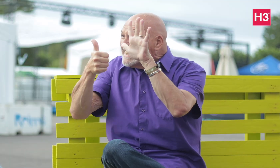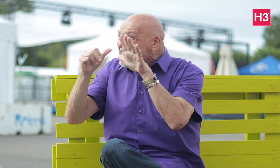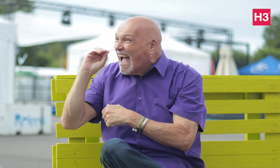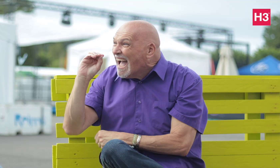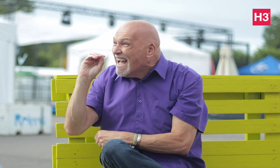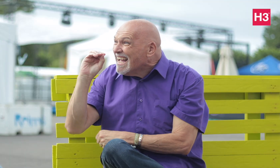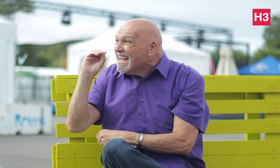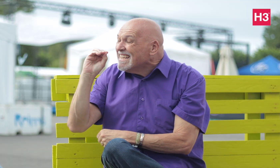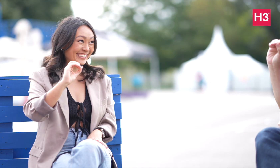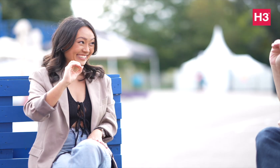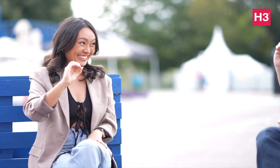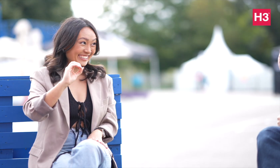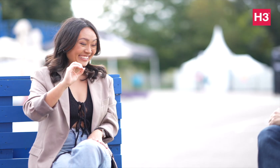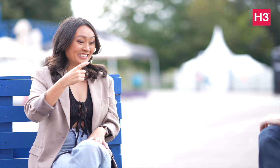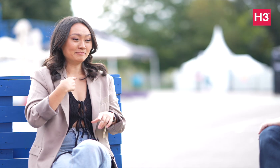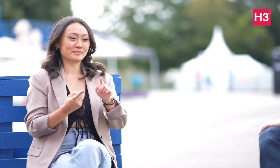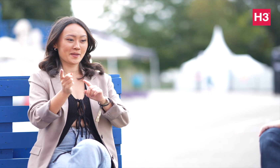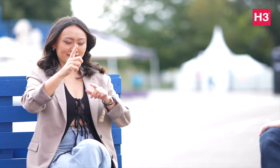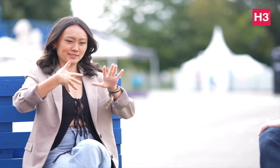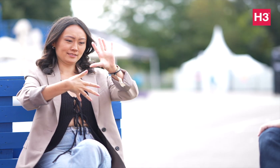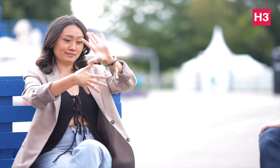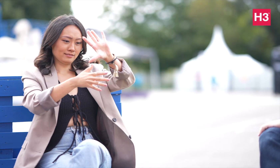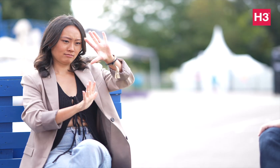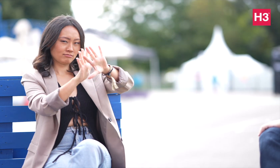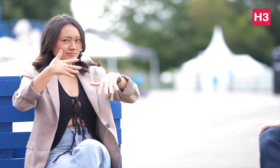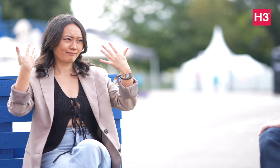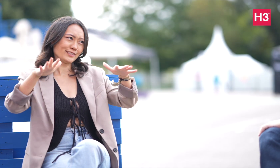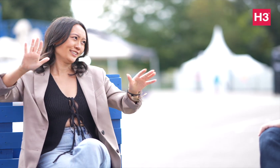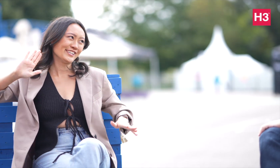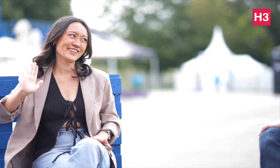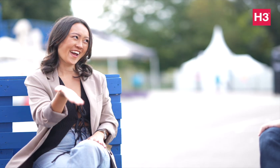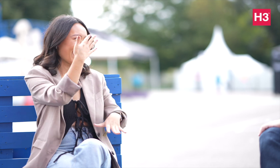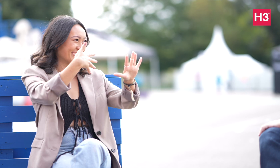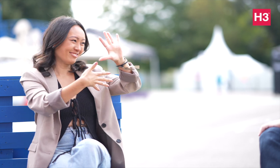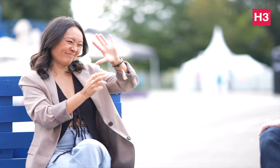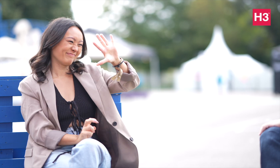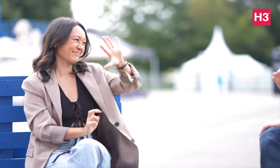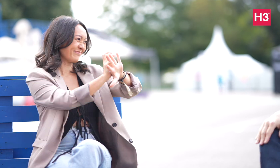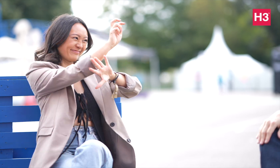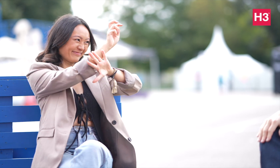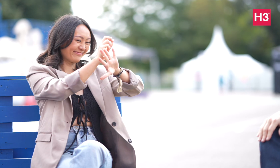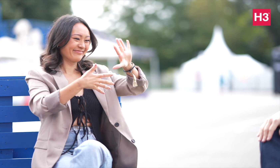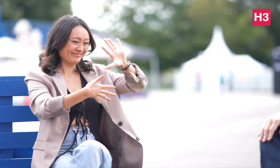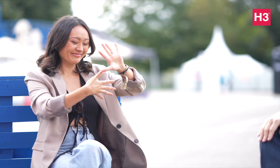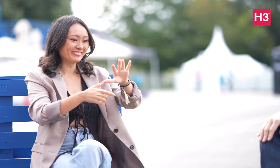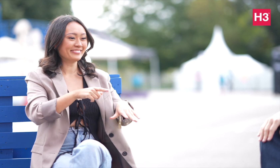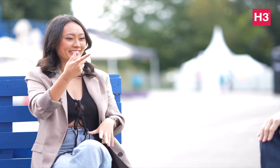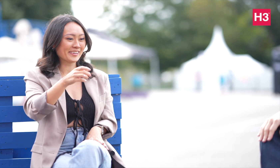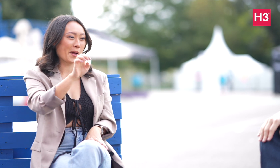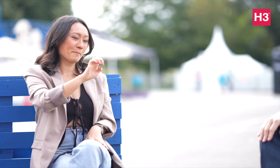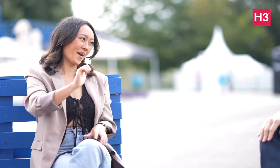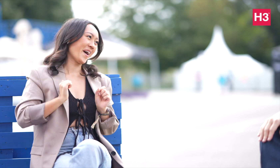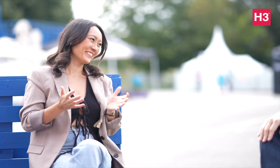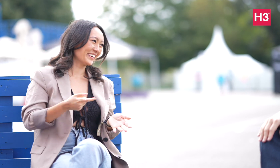[Anselmo]: Sixty?! Oh, wow! [Xuejia]: Yes, sixty! I’ve been to every country in the Americas.